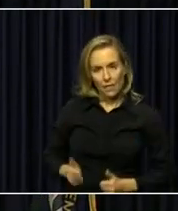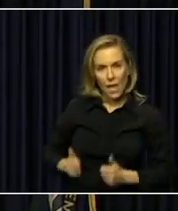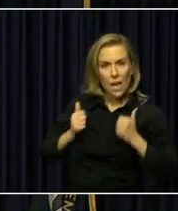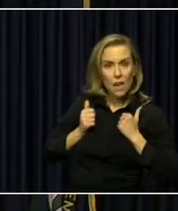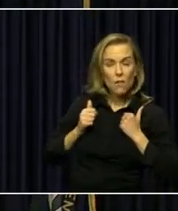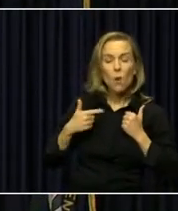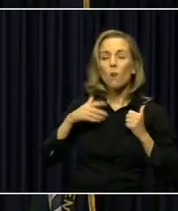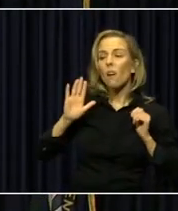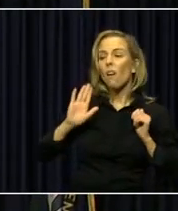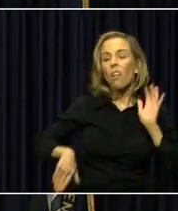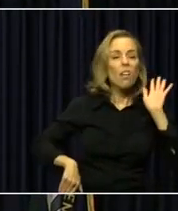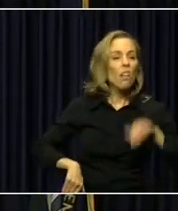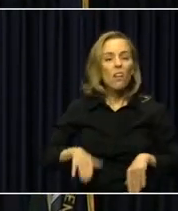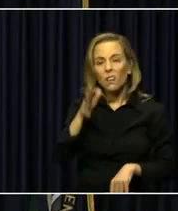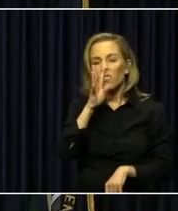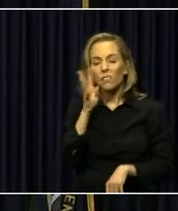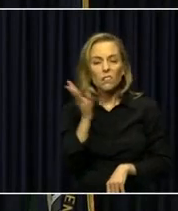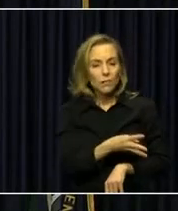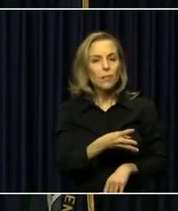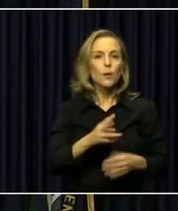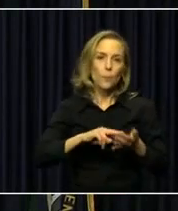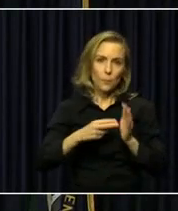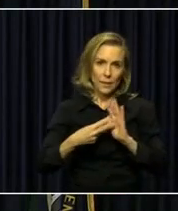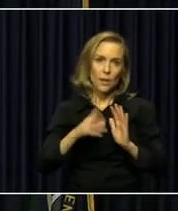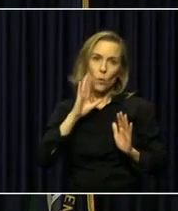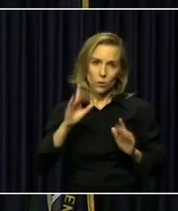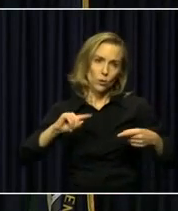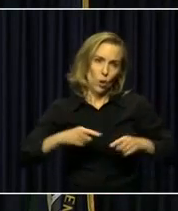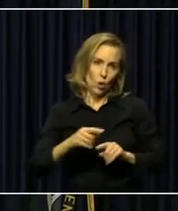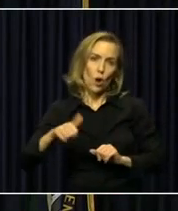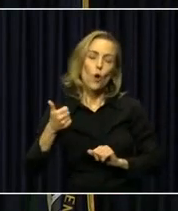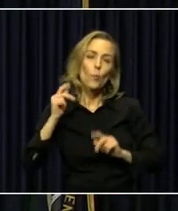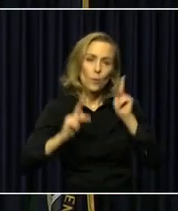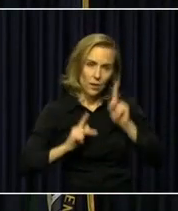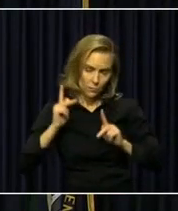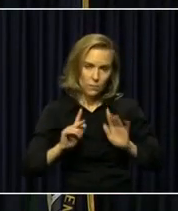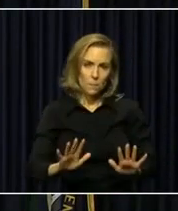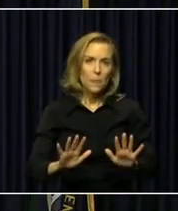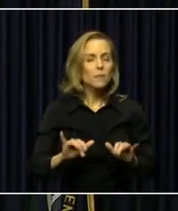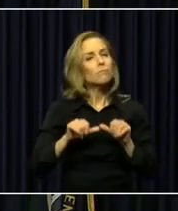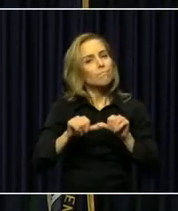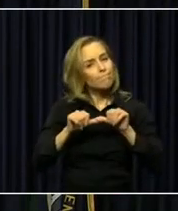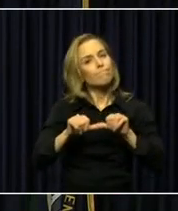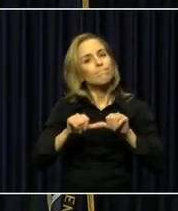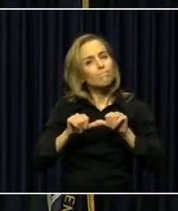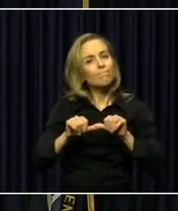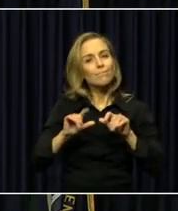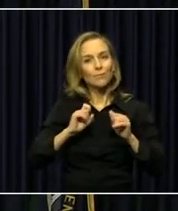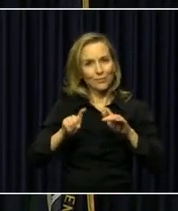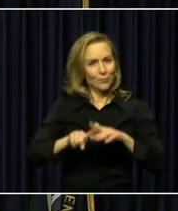DO. IT'S ABOUT AVOIDING CROWDS AND GATHERINGS. AGAIN, ABSOLUTELY NO